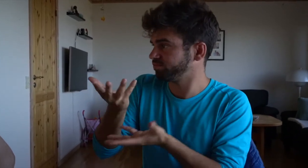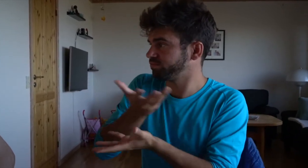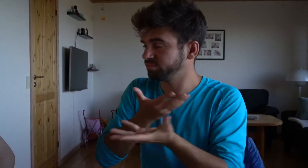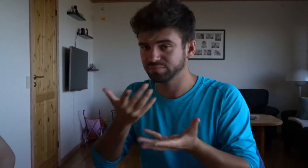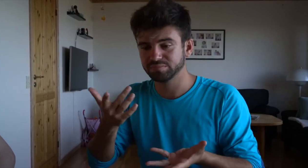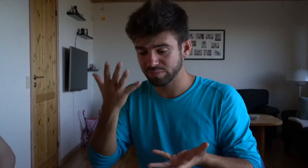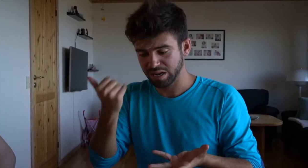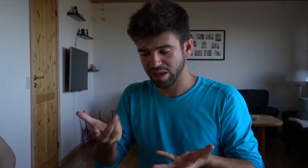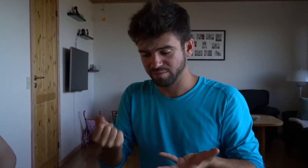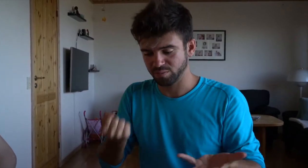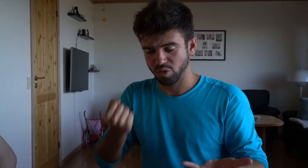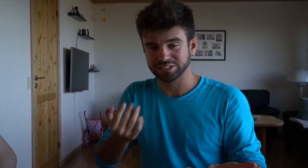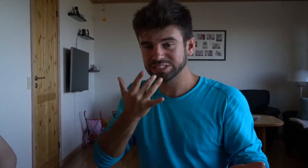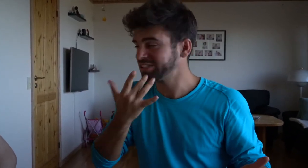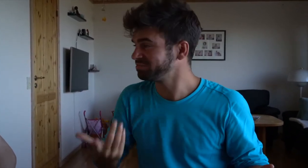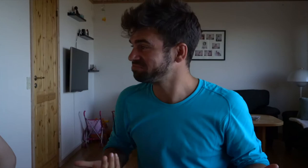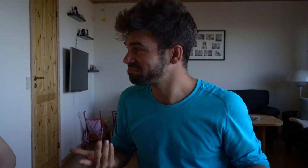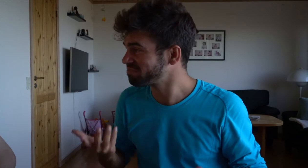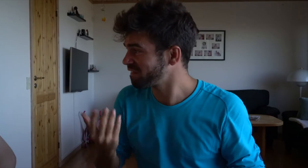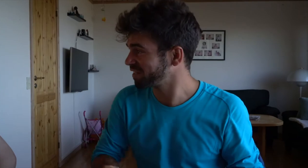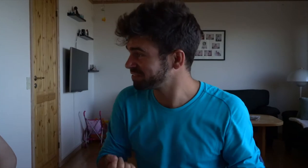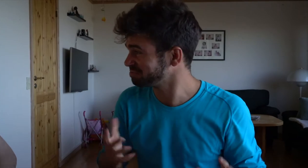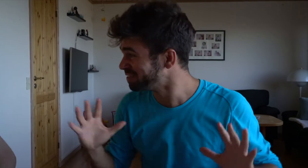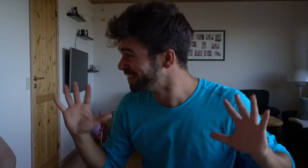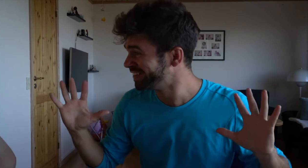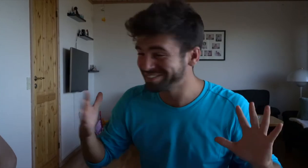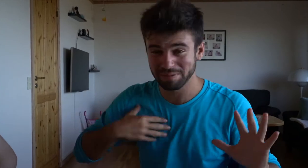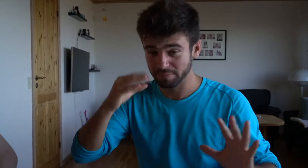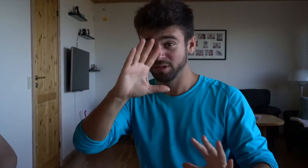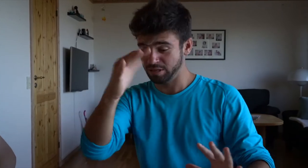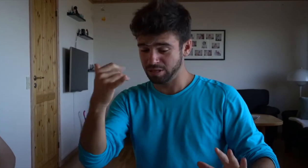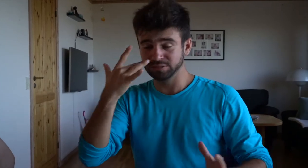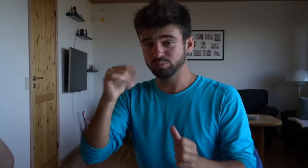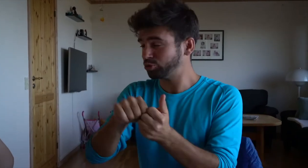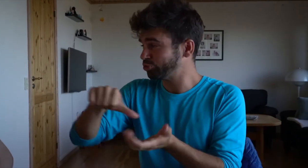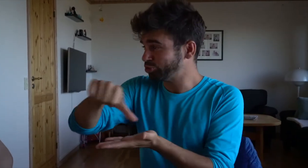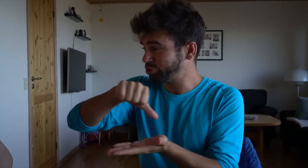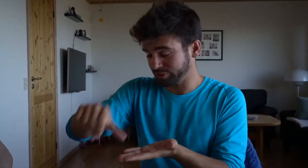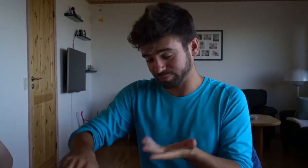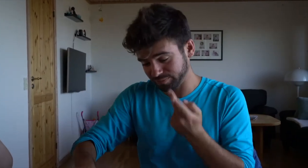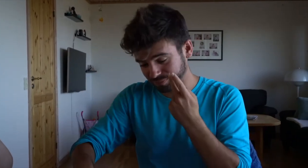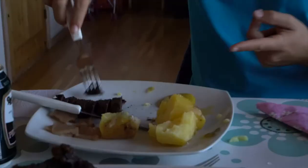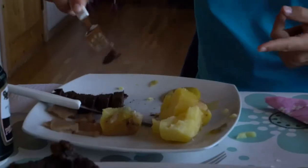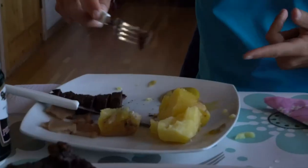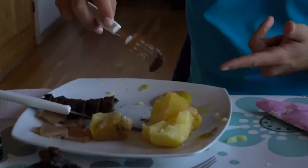This seems to have more similar taste to that. My opinion? ha - oh lets try it with the sauce!